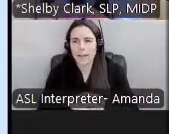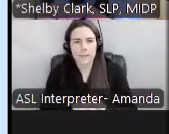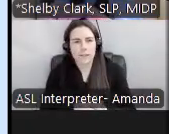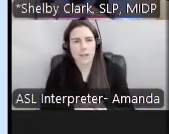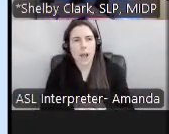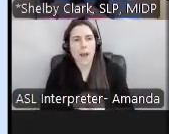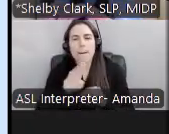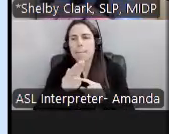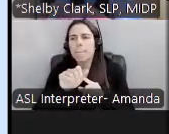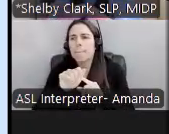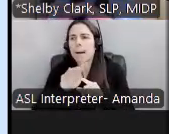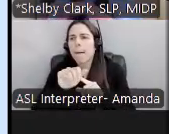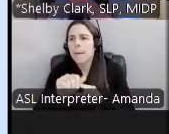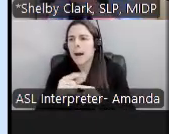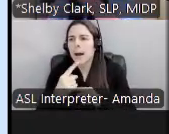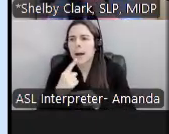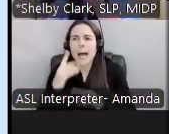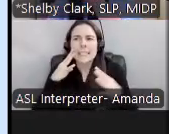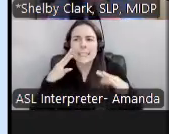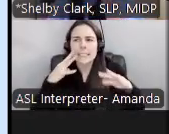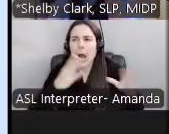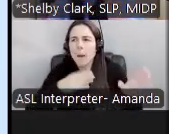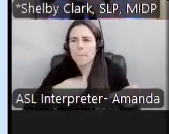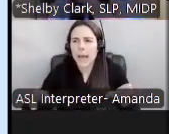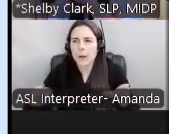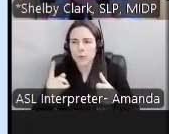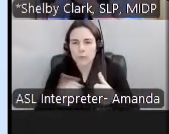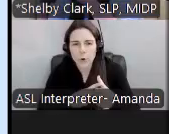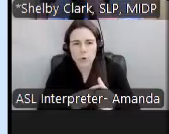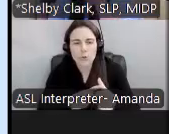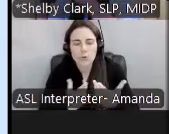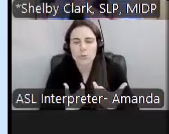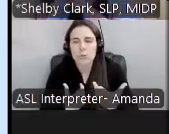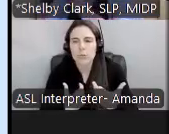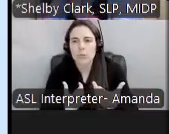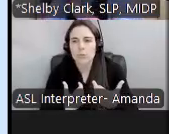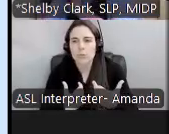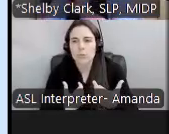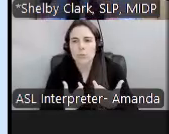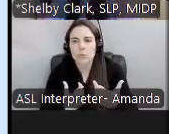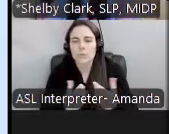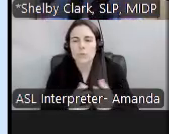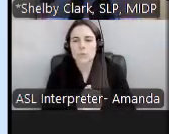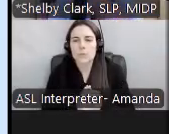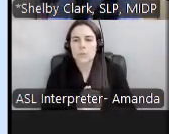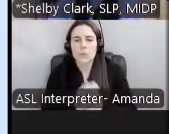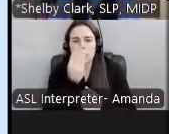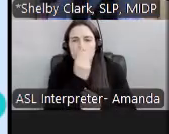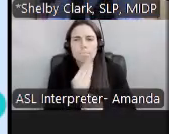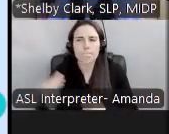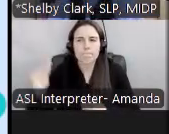pattern first? So while we're going through our slides today, just kind of keep that in the back of your mind.